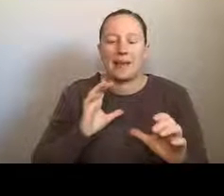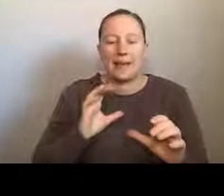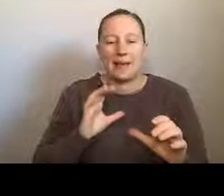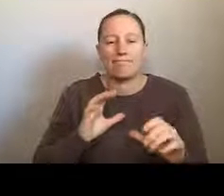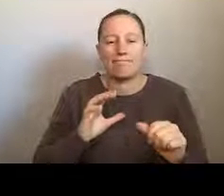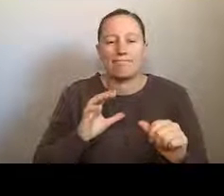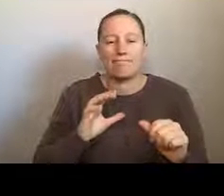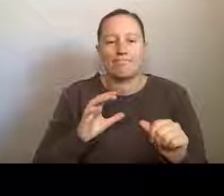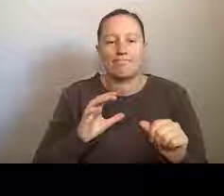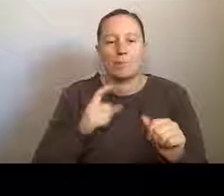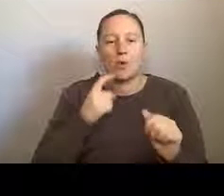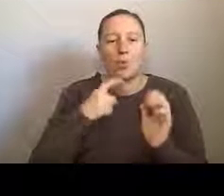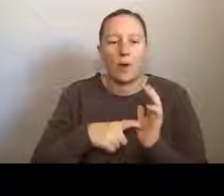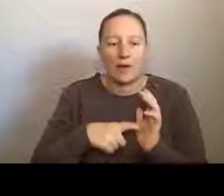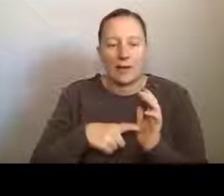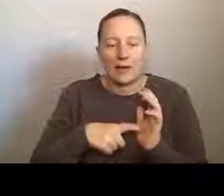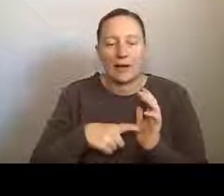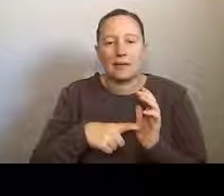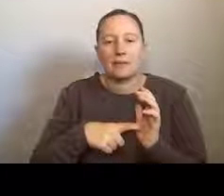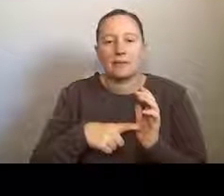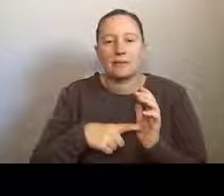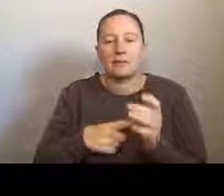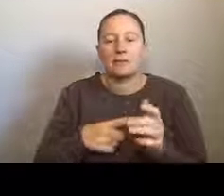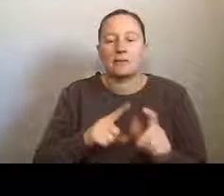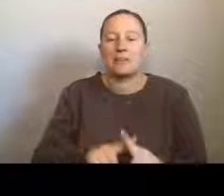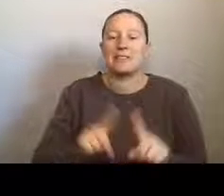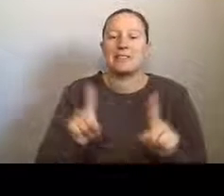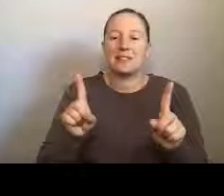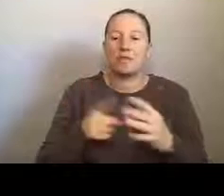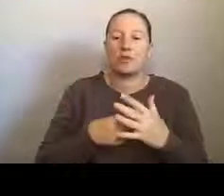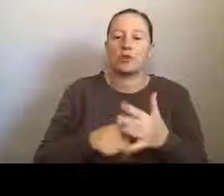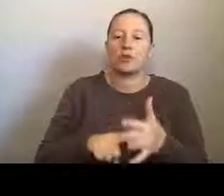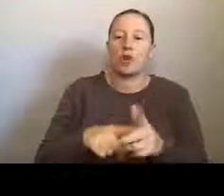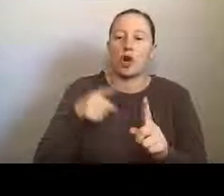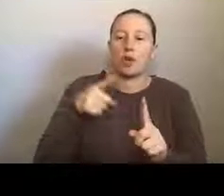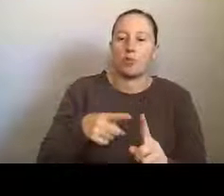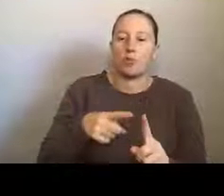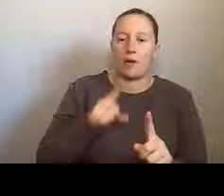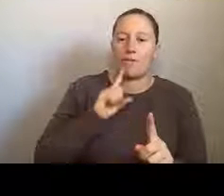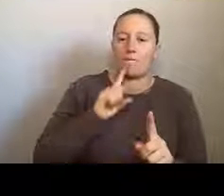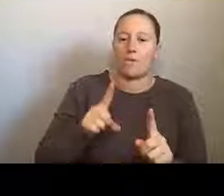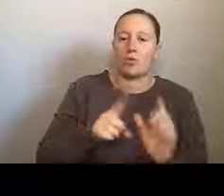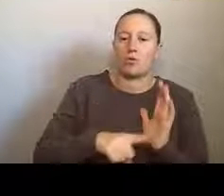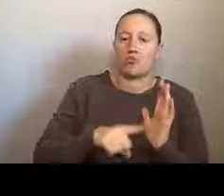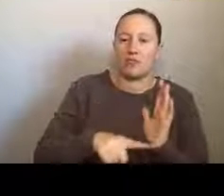that recognize the different starting points of researchers and their prospective research participants.